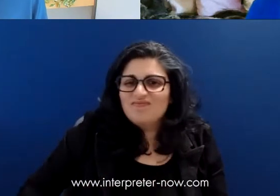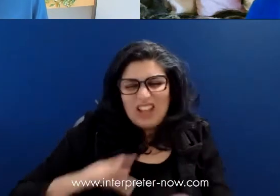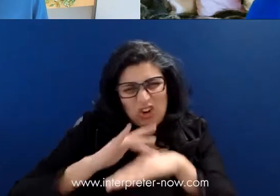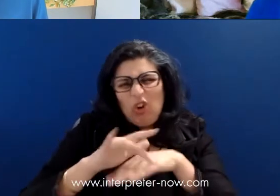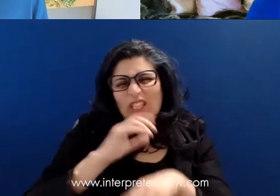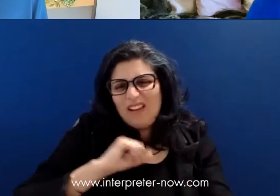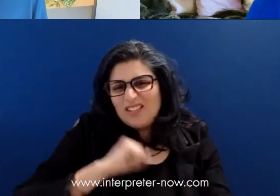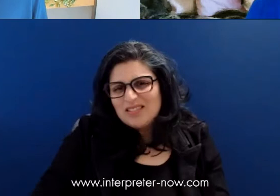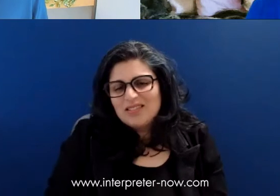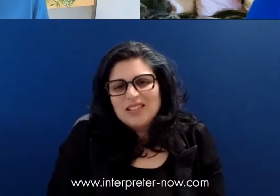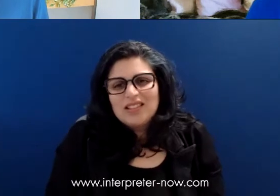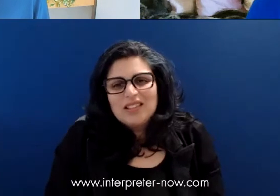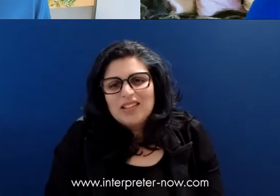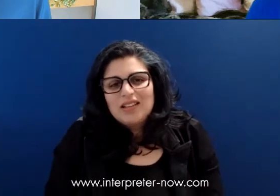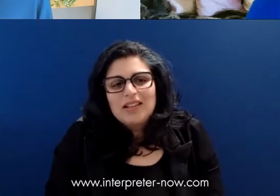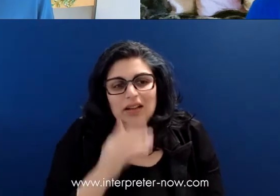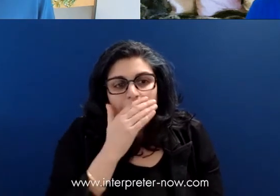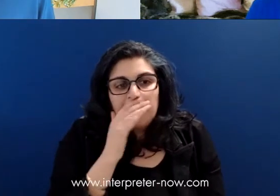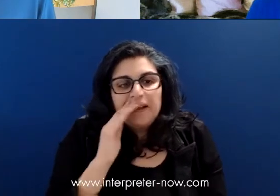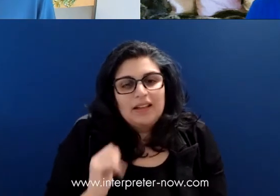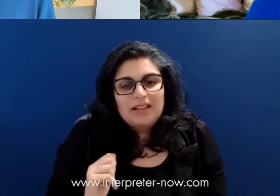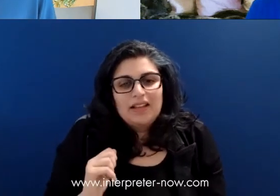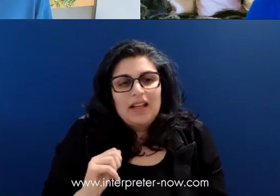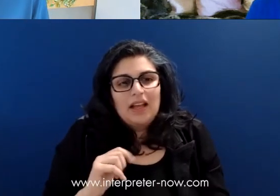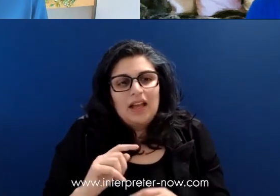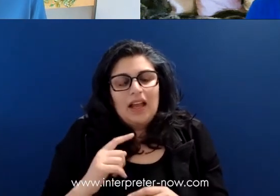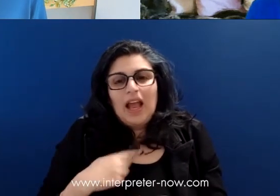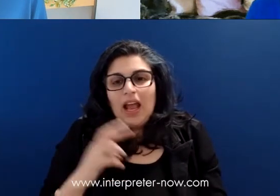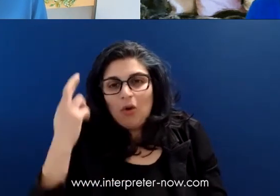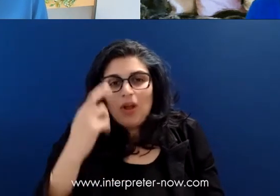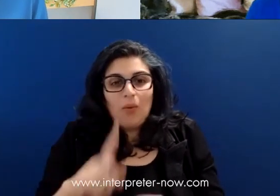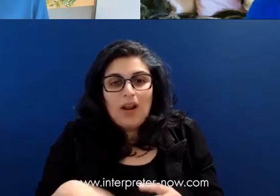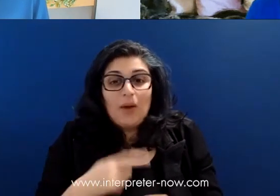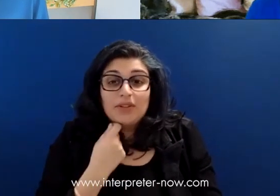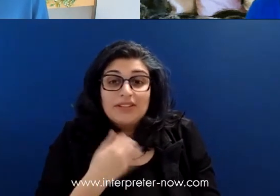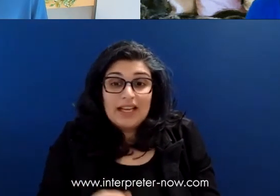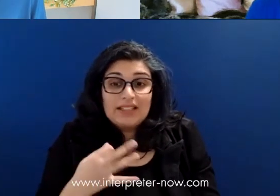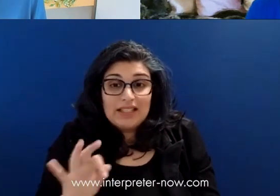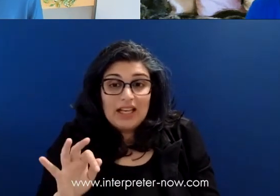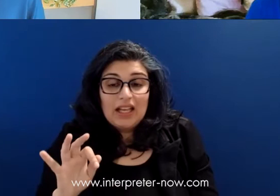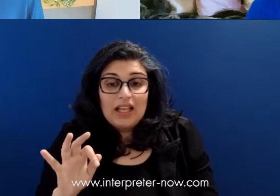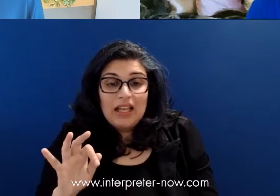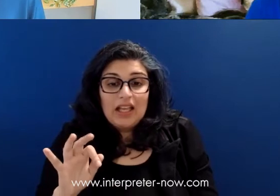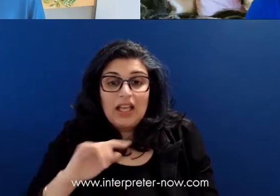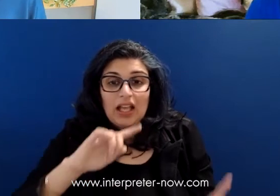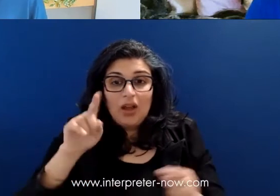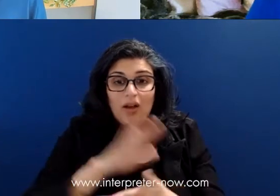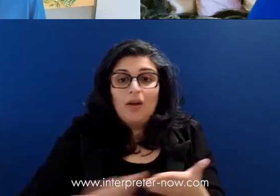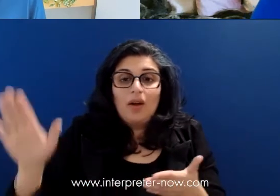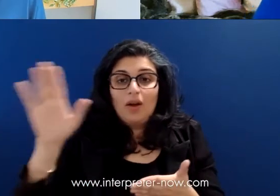Then I realized when I was in my teenage years, as I went to college actually, that I really